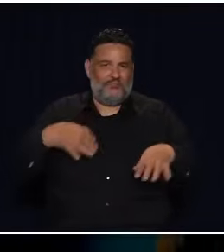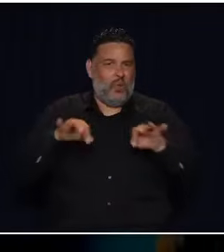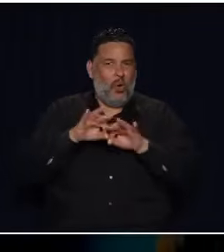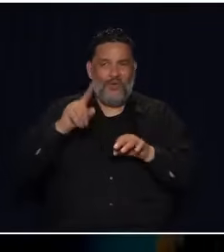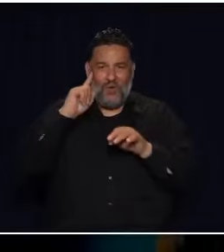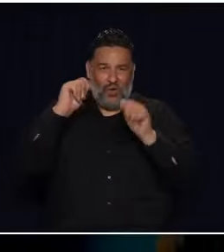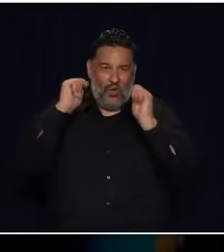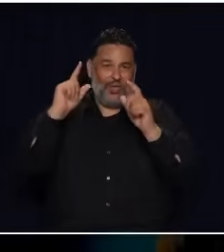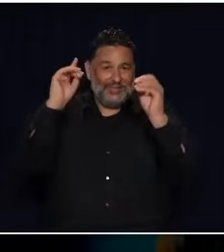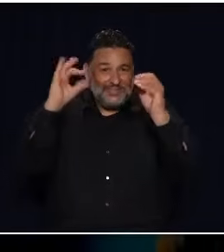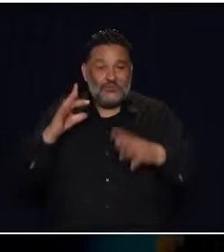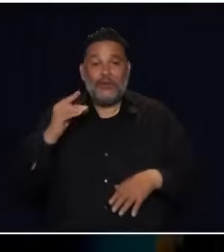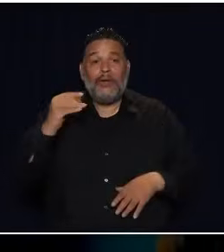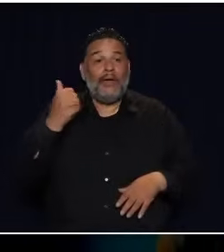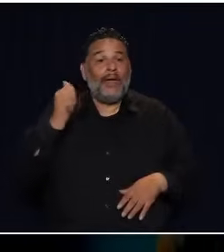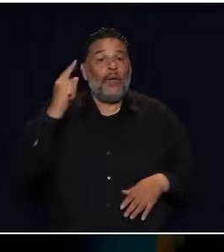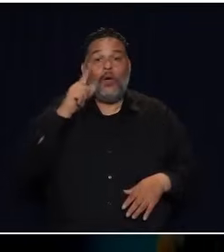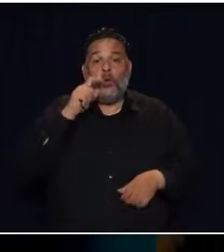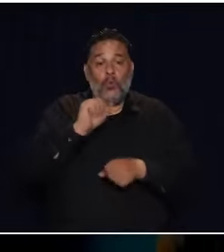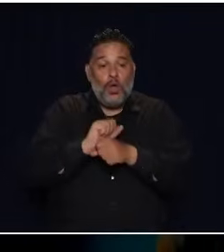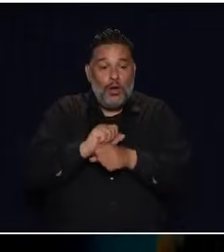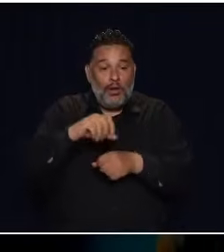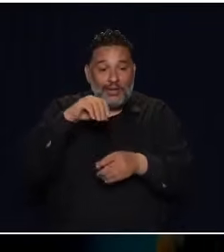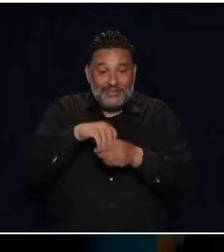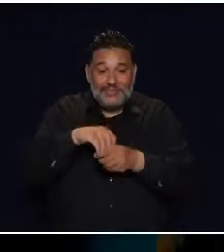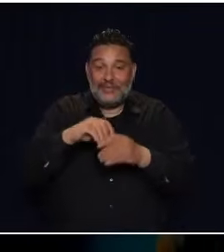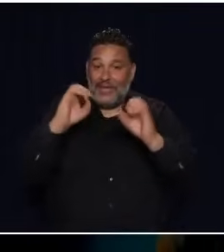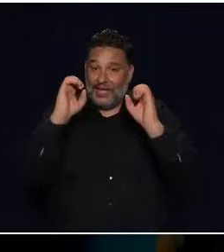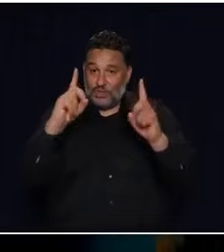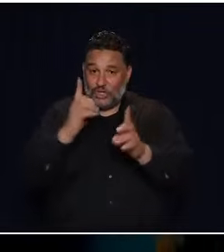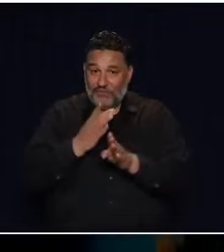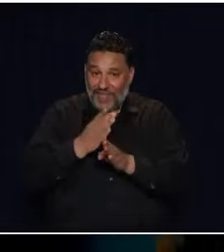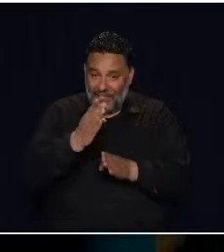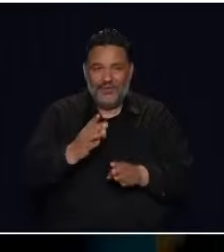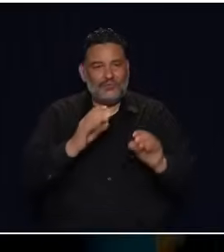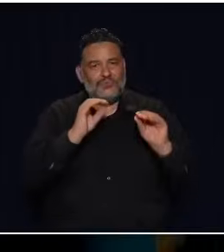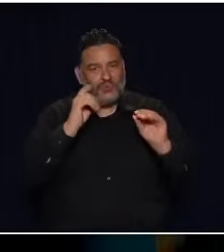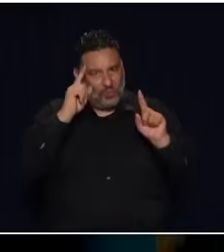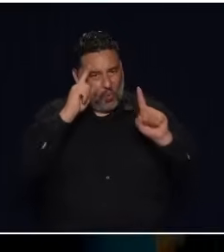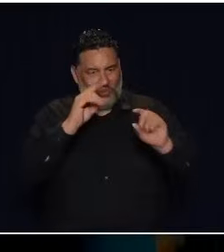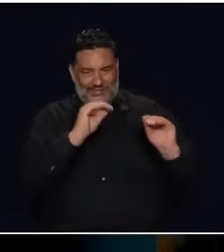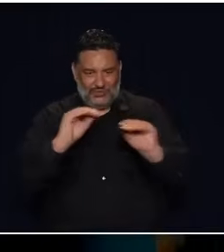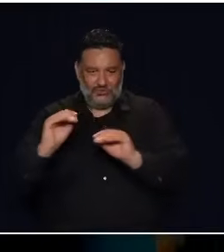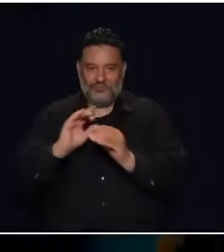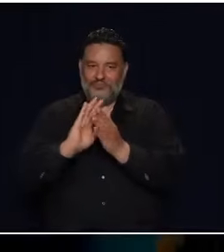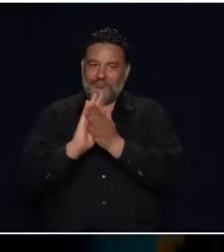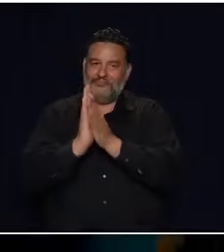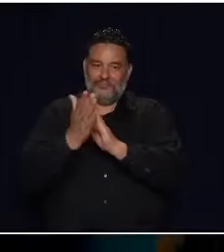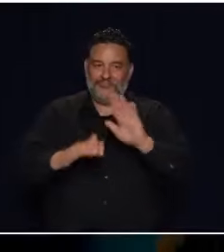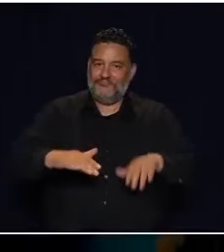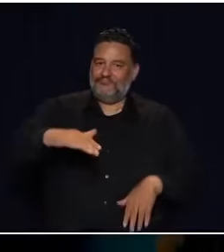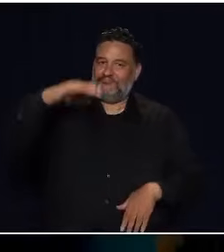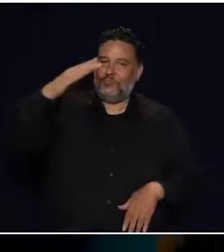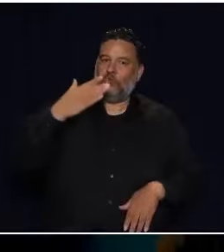AT THE END OF THE DAY, THAT IS IMPORTANT TO ALL OF OUR EDUCATORS AND ANYONE WORKING IN